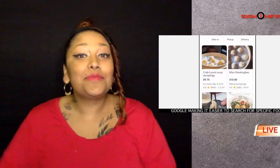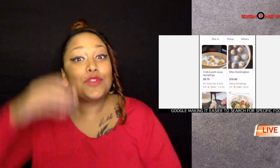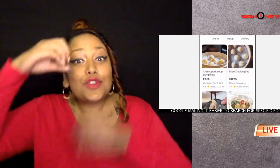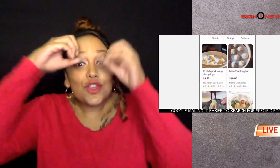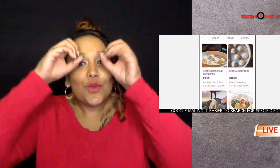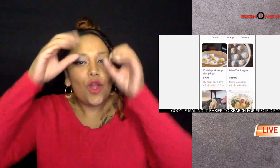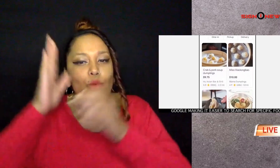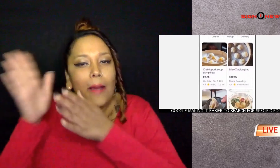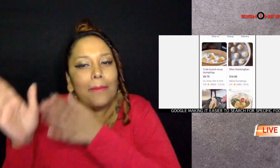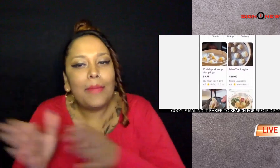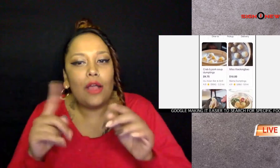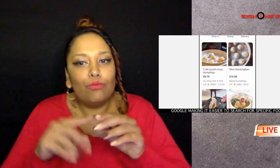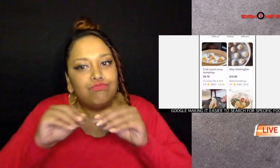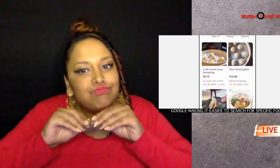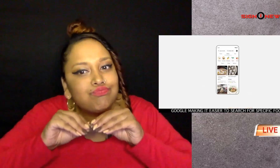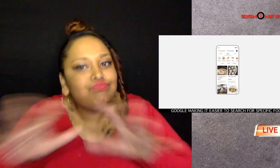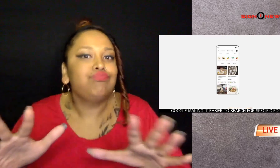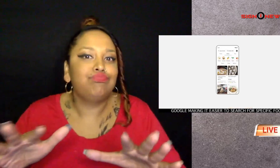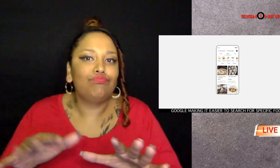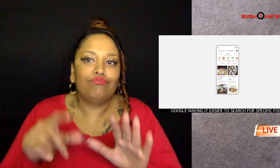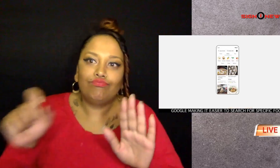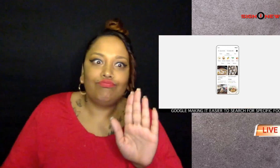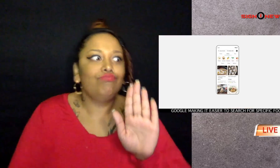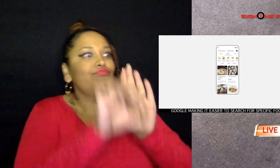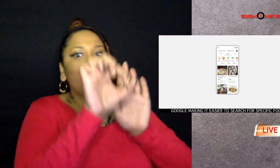Google plans to roll out the feature in the coming months